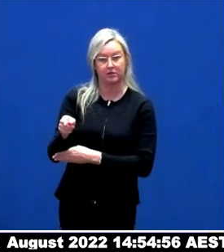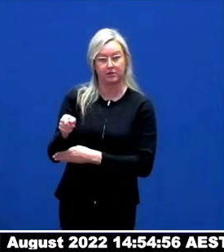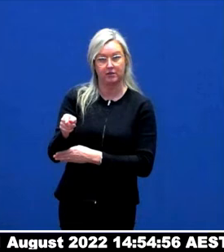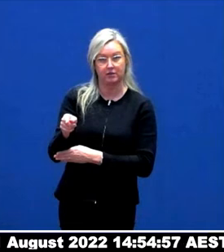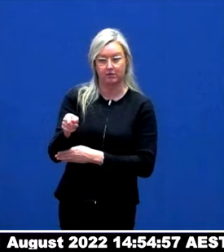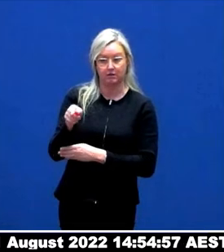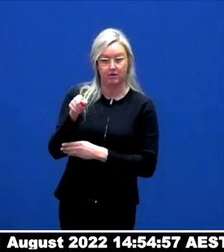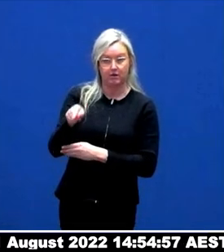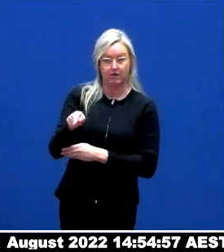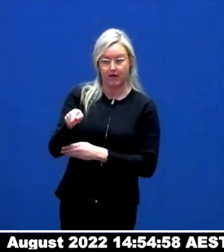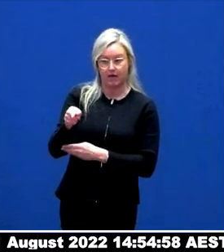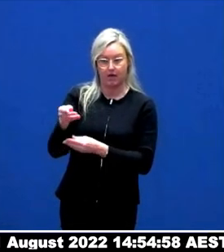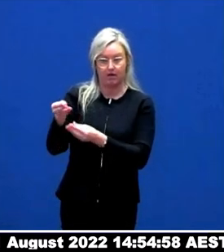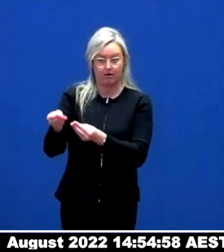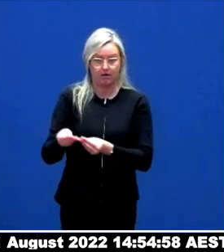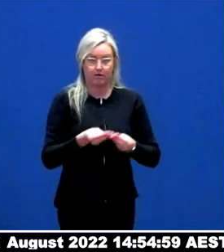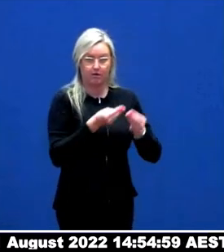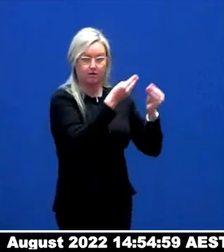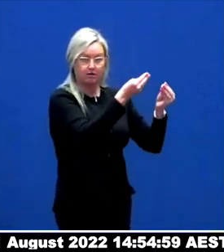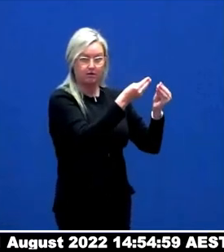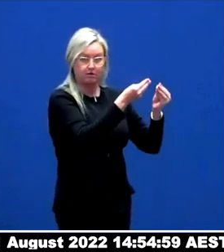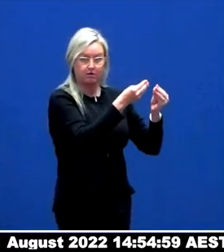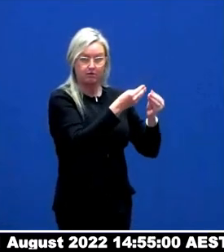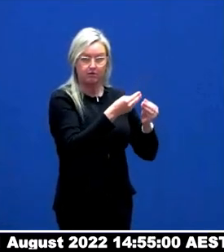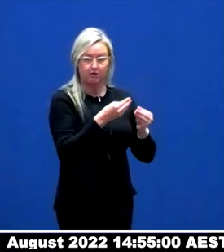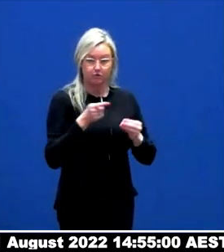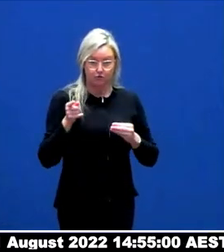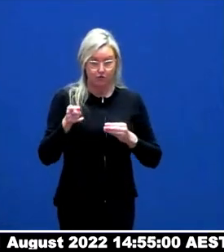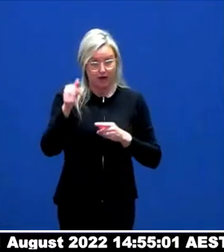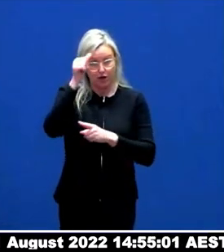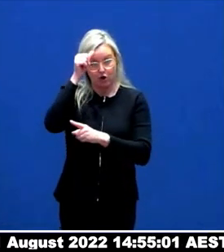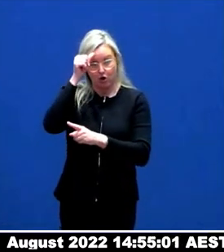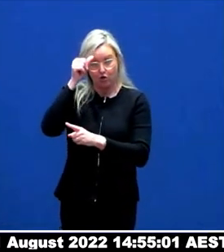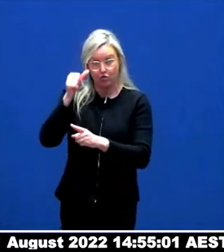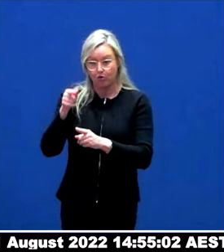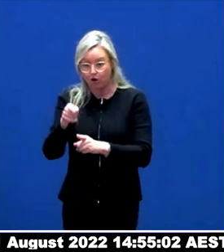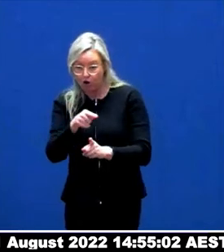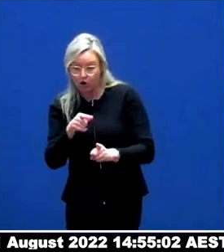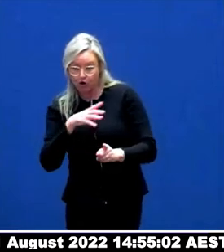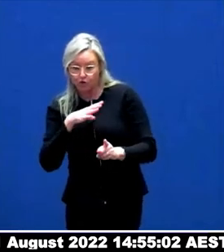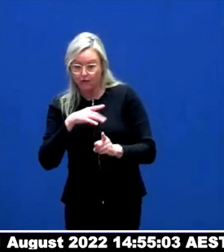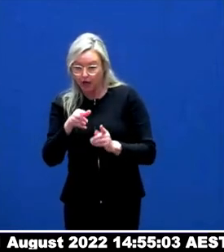with the NDIS, they know to send them along with a letter that talks about how often they have accessed the service.